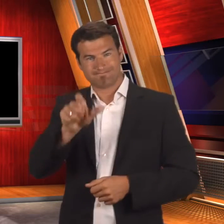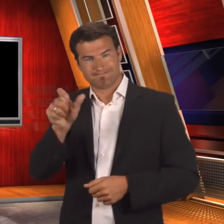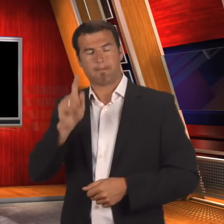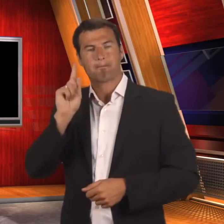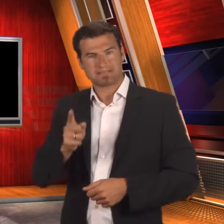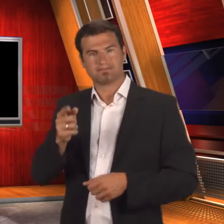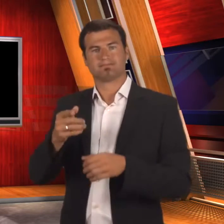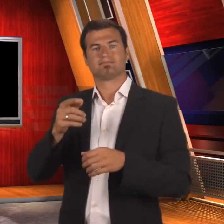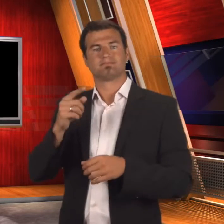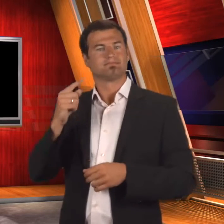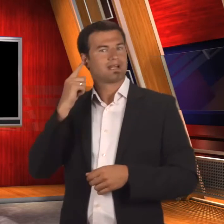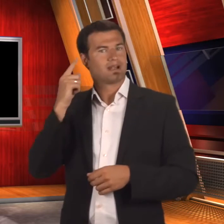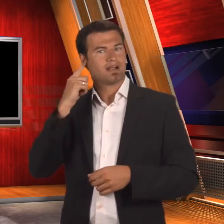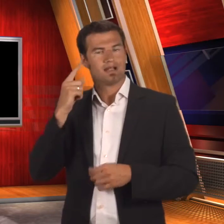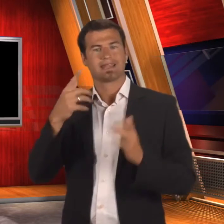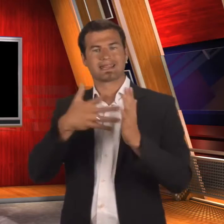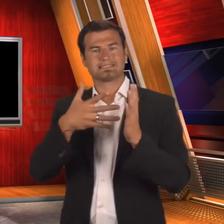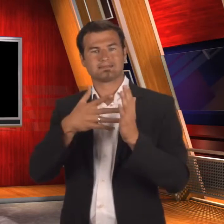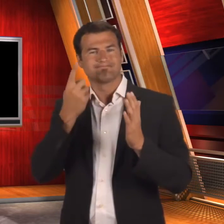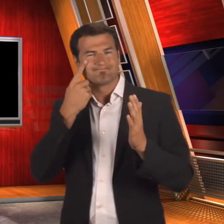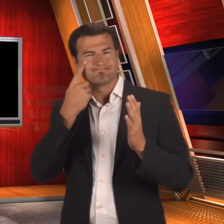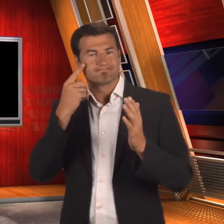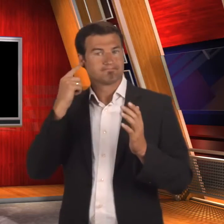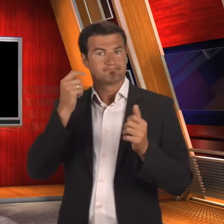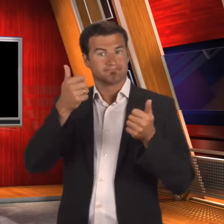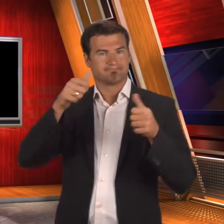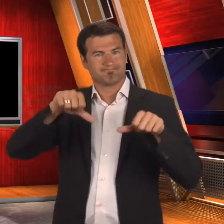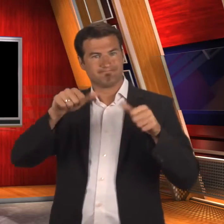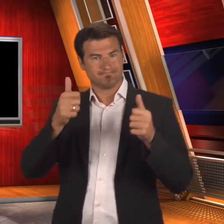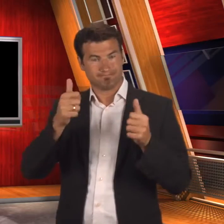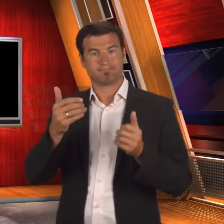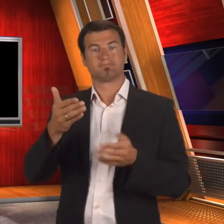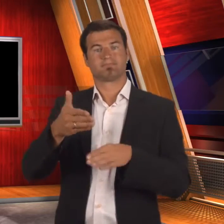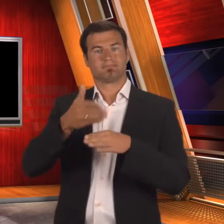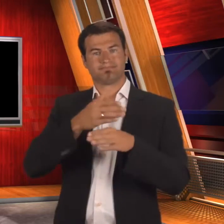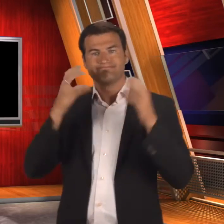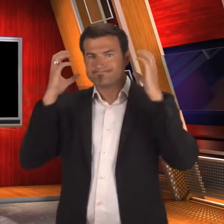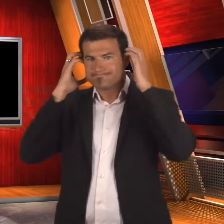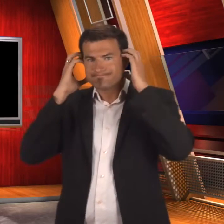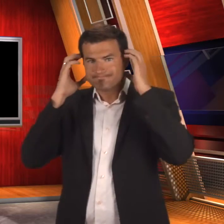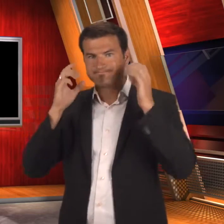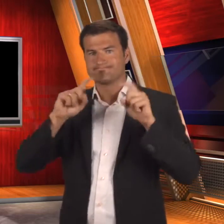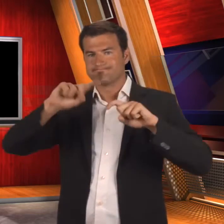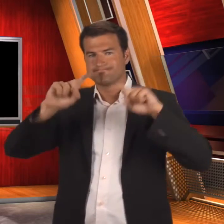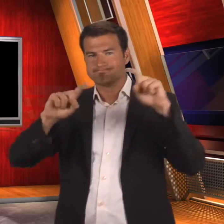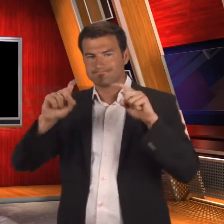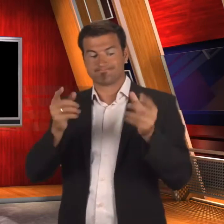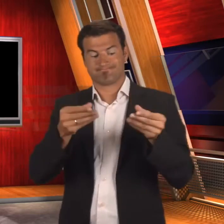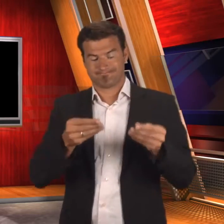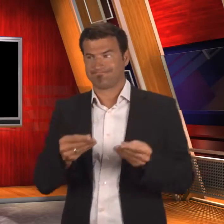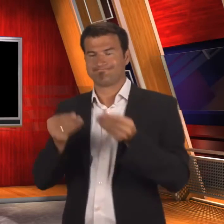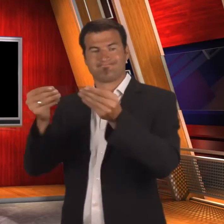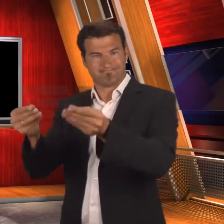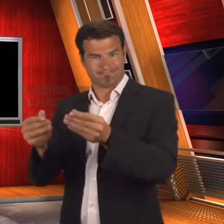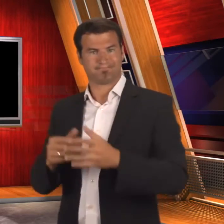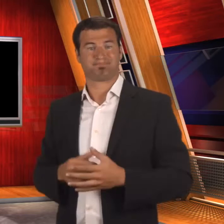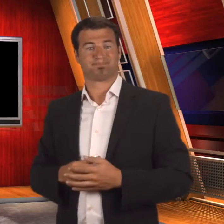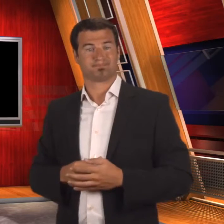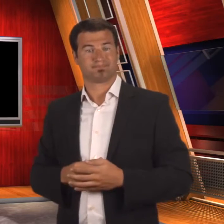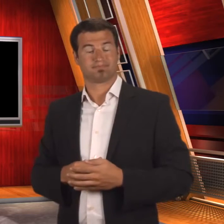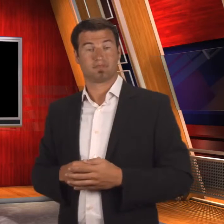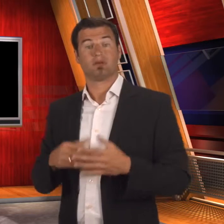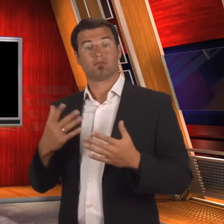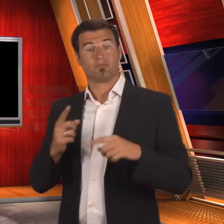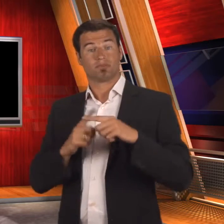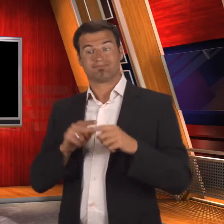Before competing, athletes must submit hearing tests from